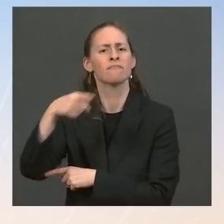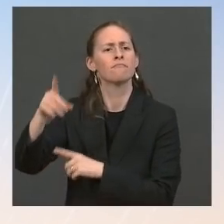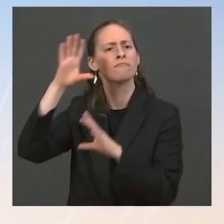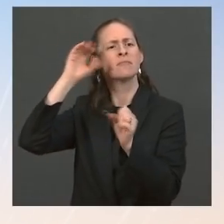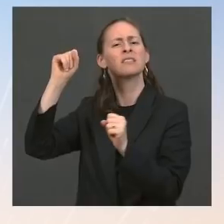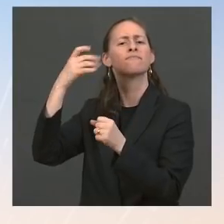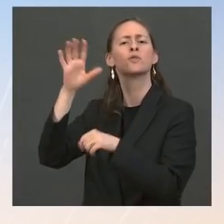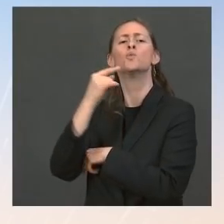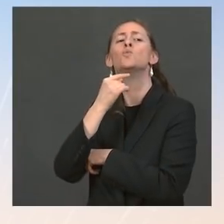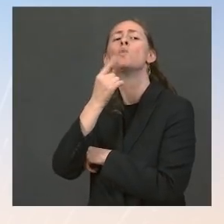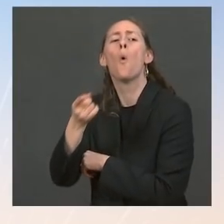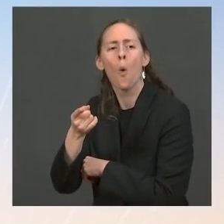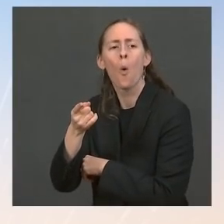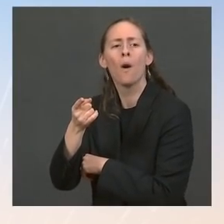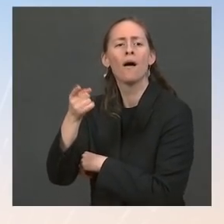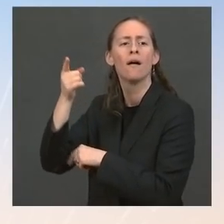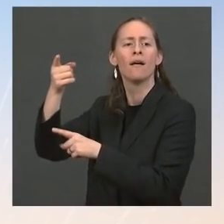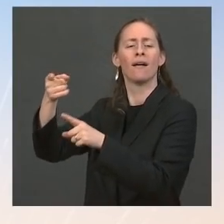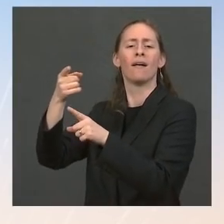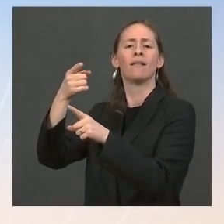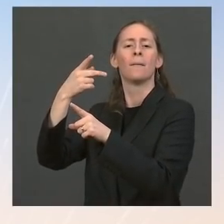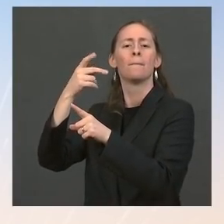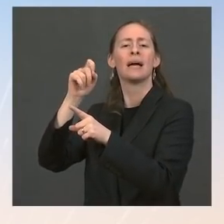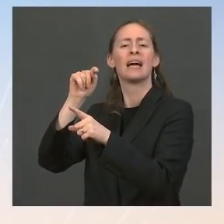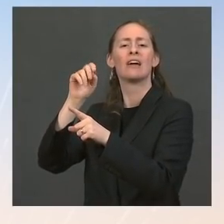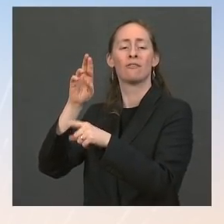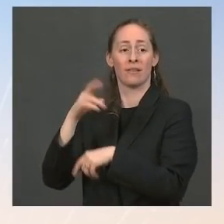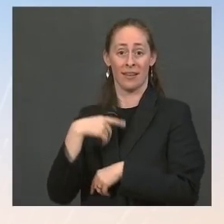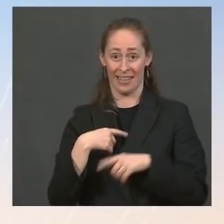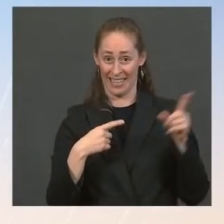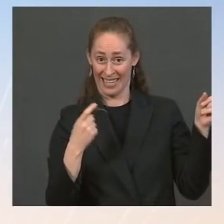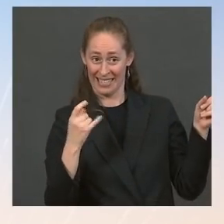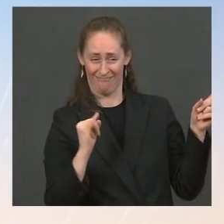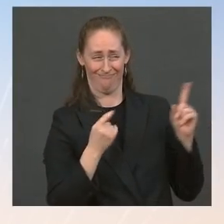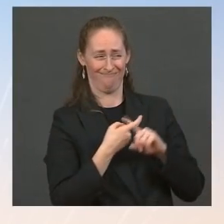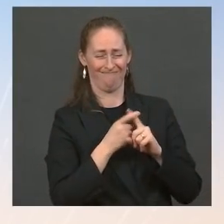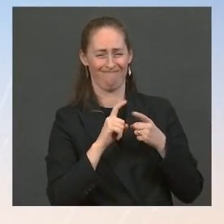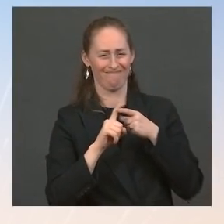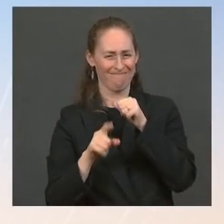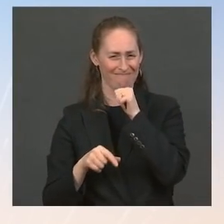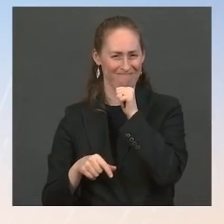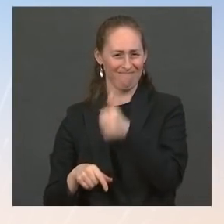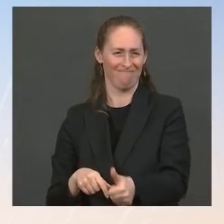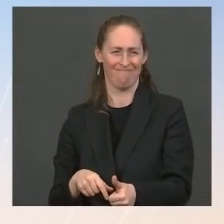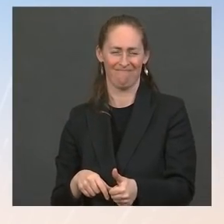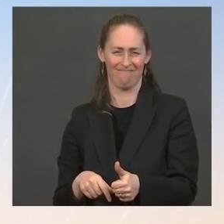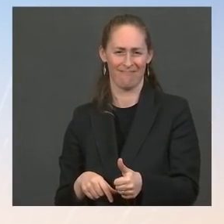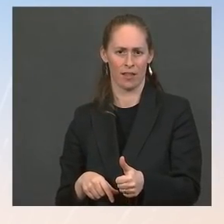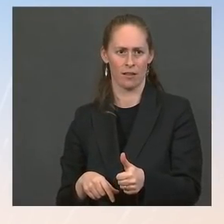How would you describe -- how would you describe their relationship going into this meeting?